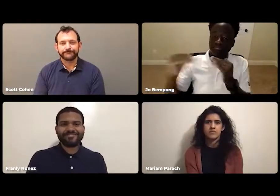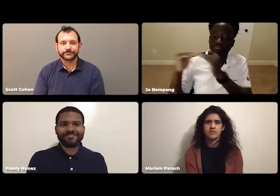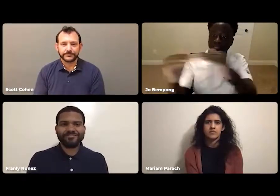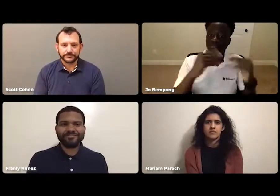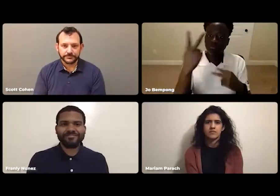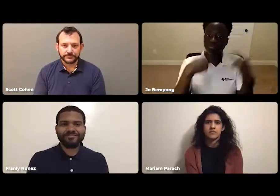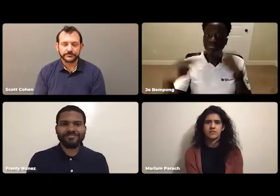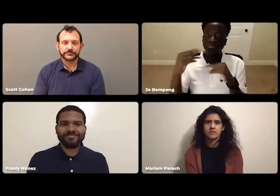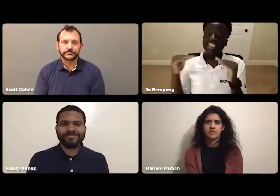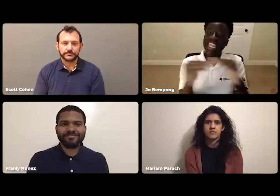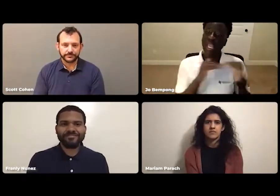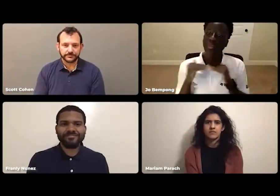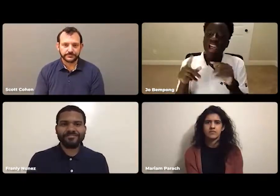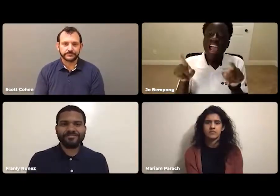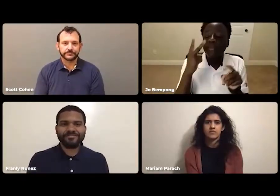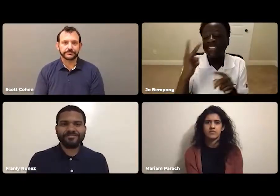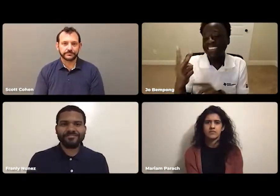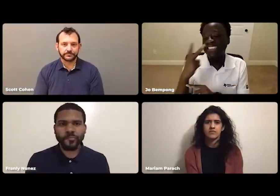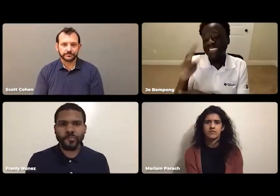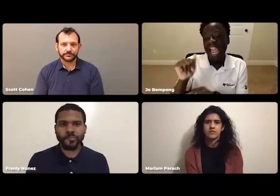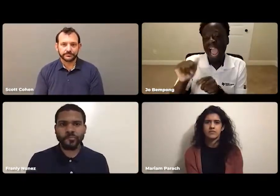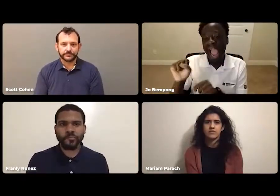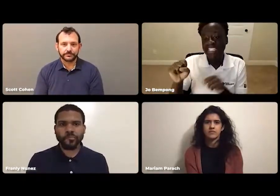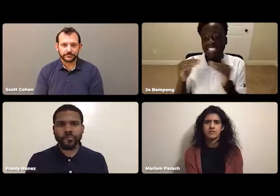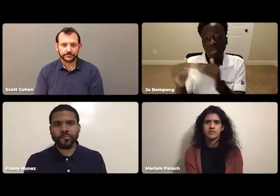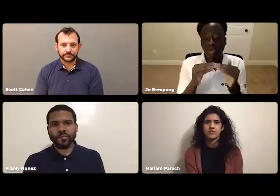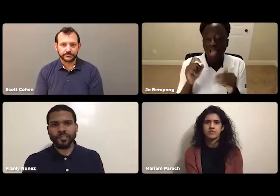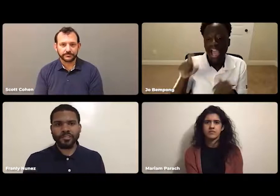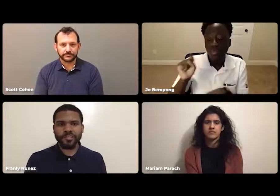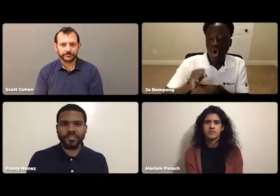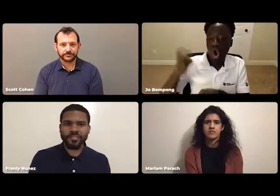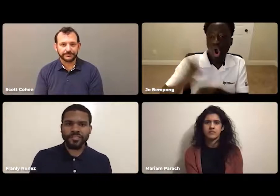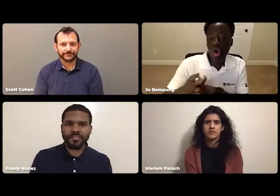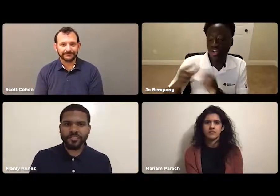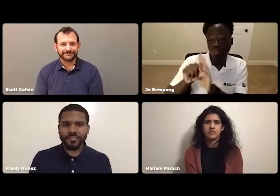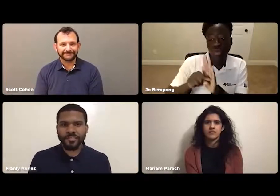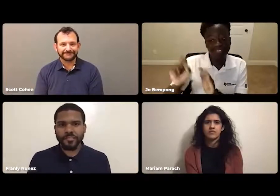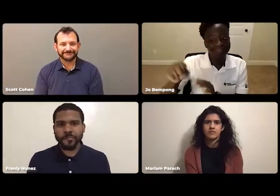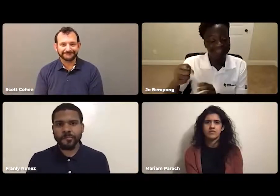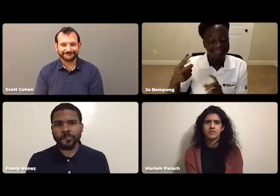I have to show I'm an equal among my peers.